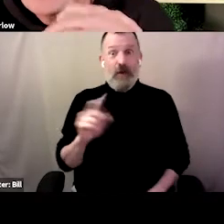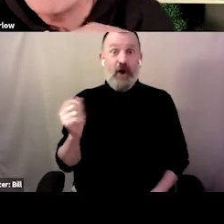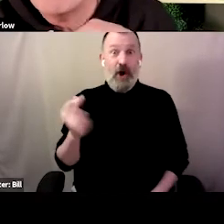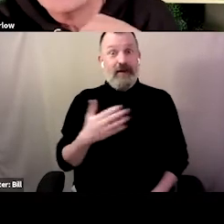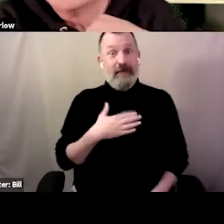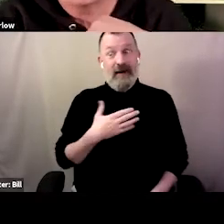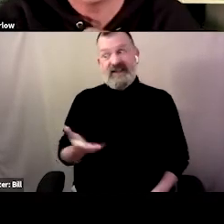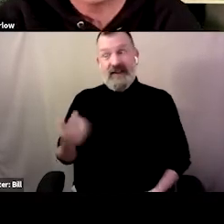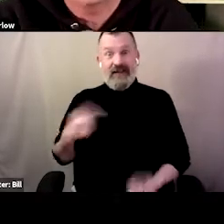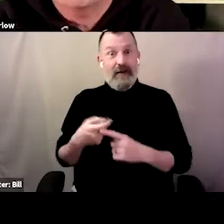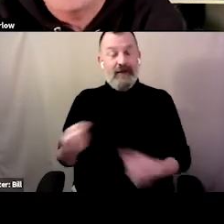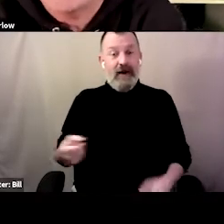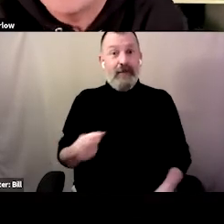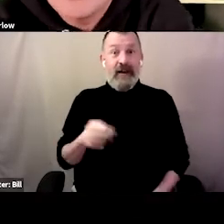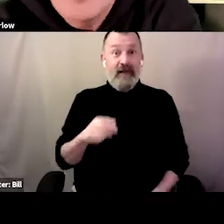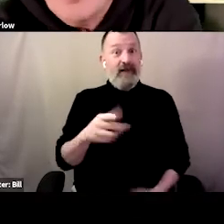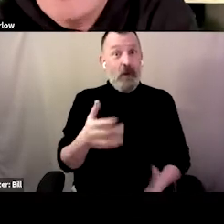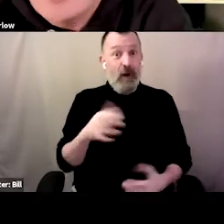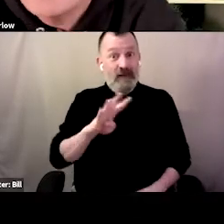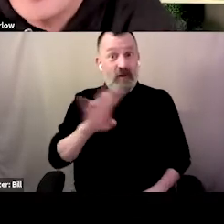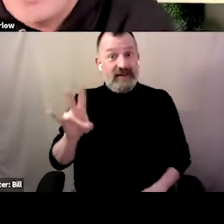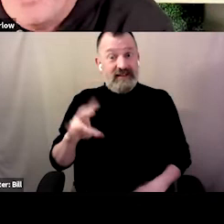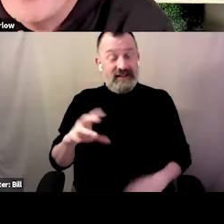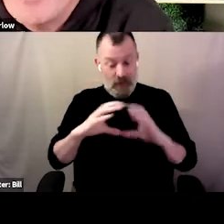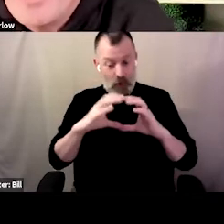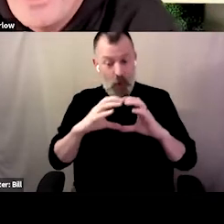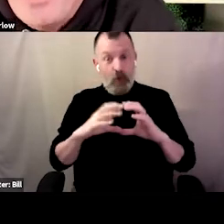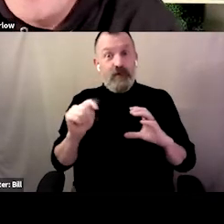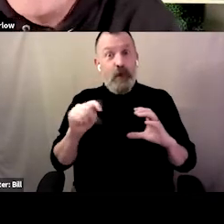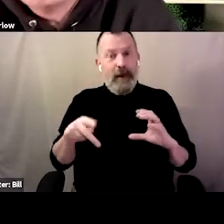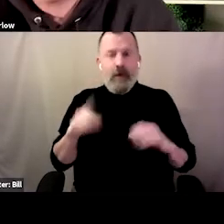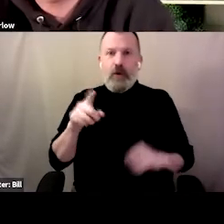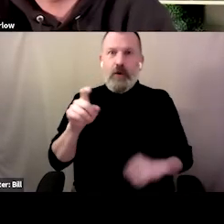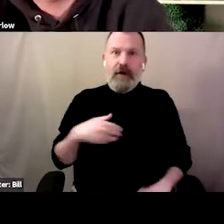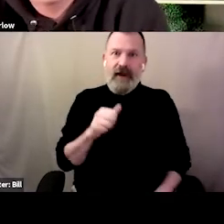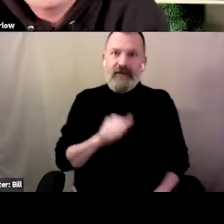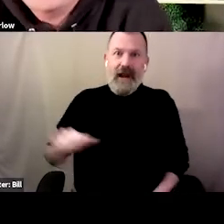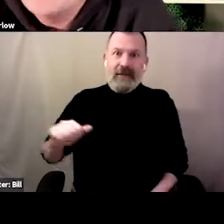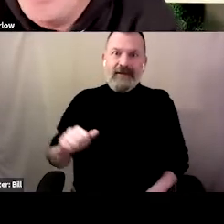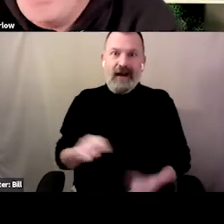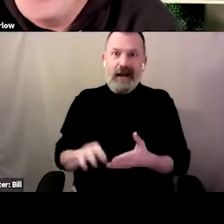get 47 rolls of toilet paper. You better have an Amazon account, um, you know, and